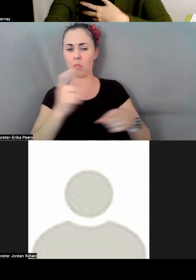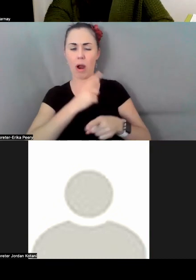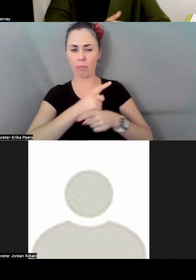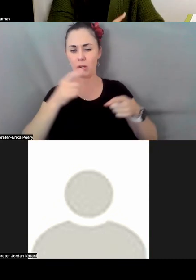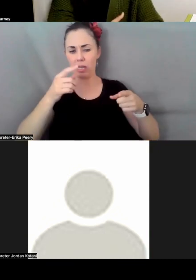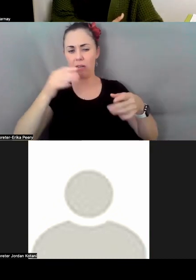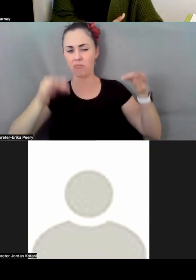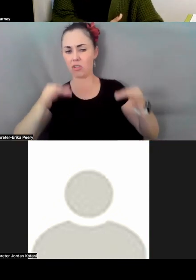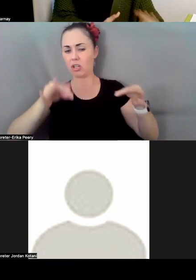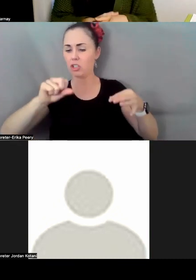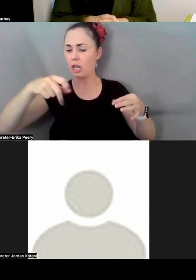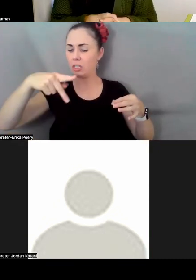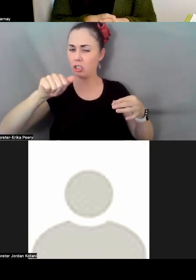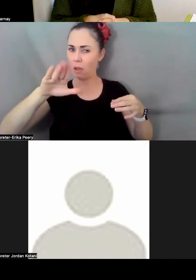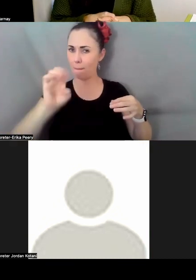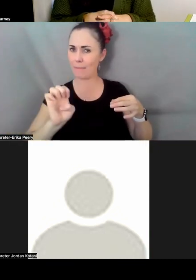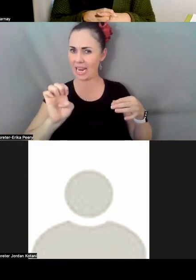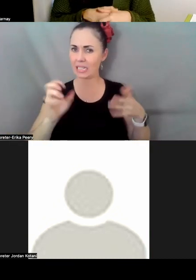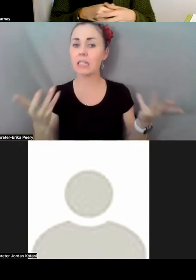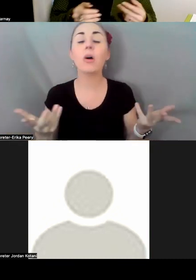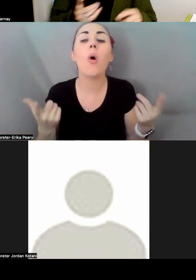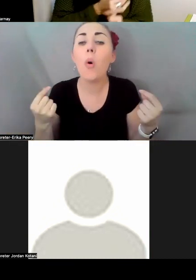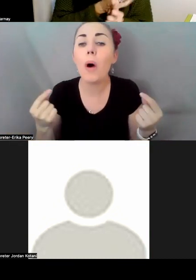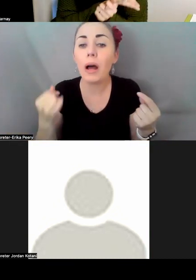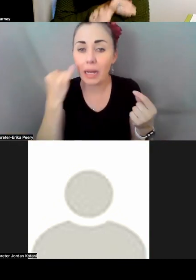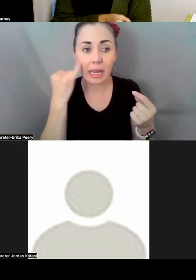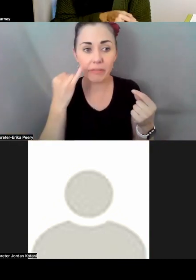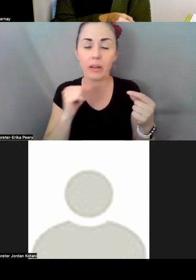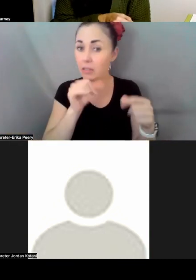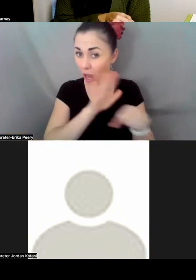So what do we do with these guys? For hyposensitivity, increase the visual stimulation,